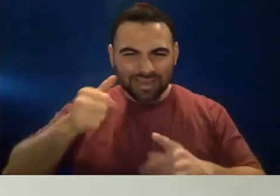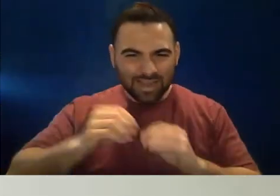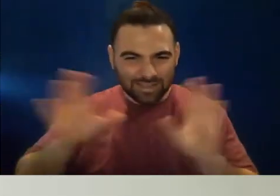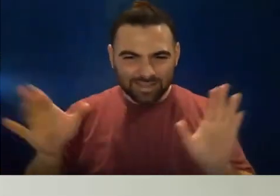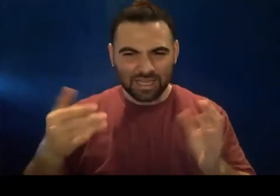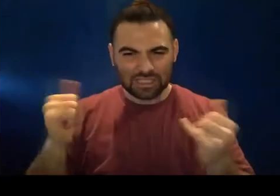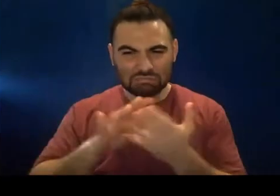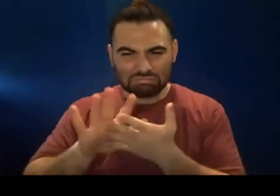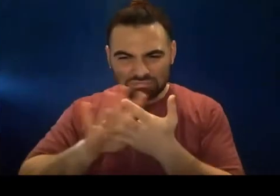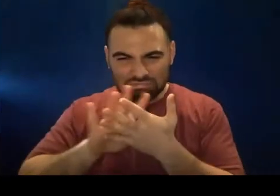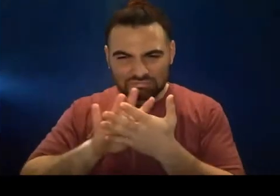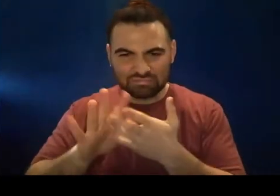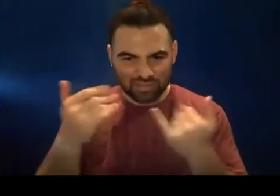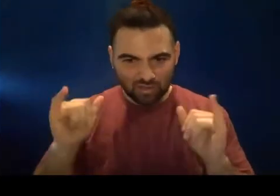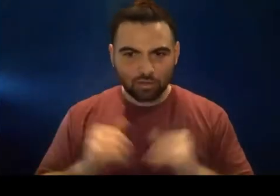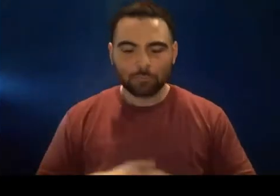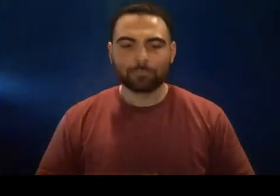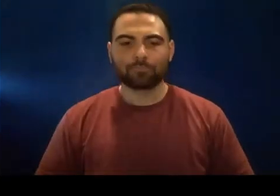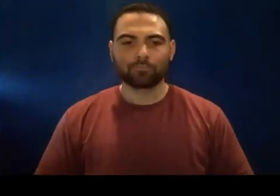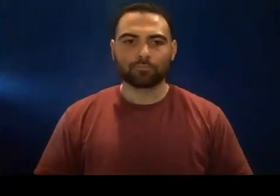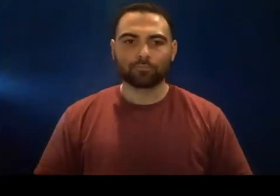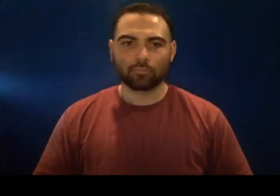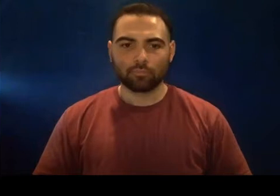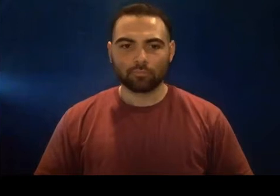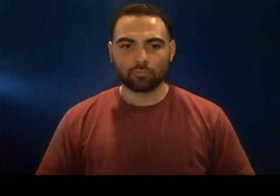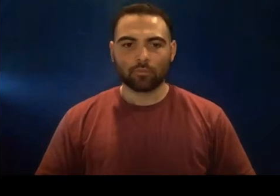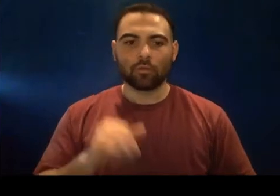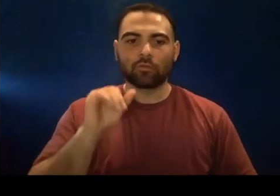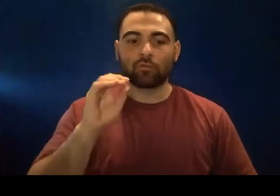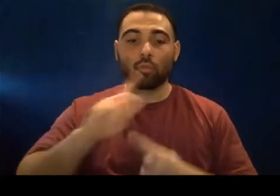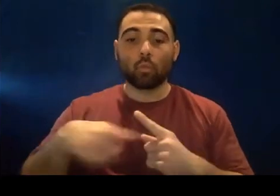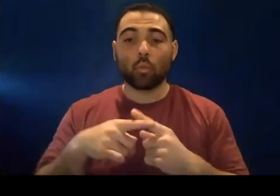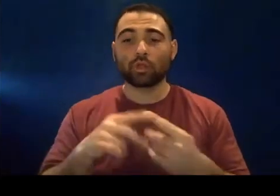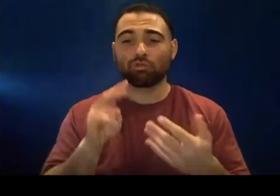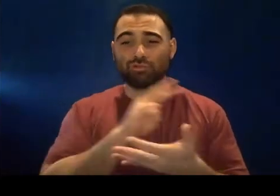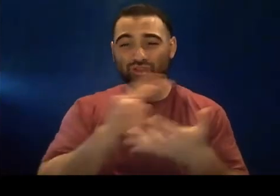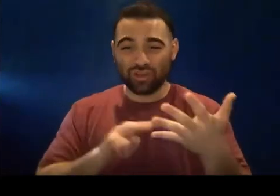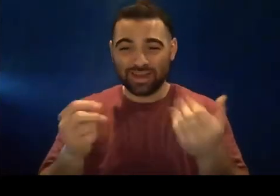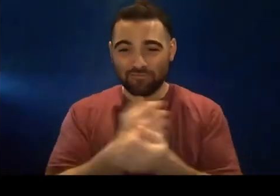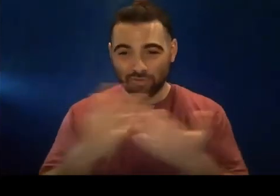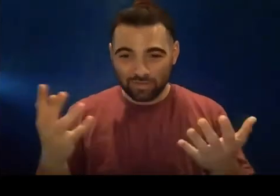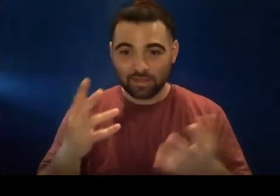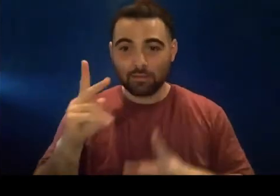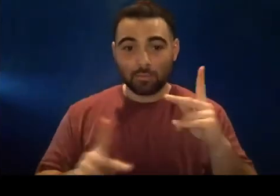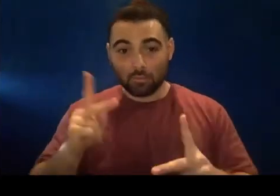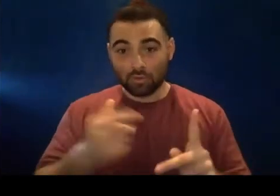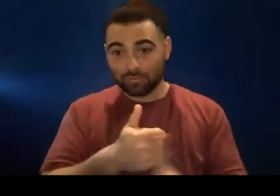So once you start looking at all the things and think about it through the perspective of people with multiple types of disabilities,